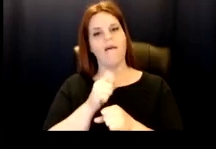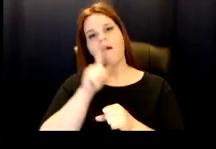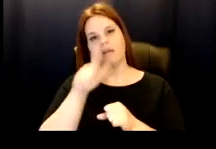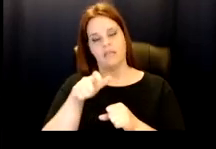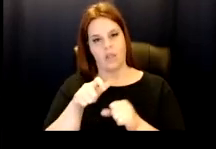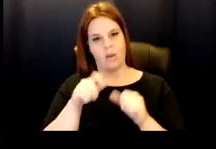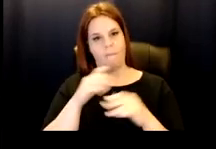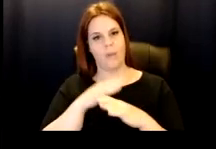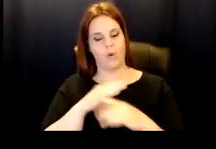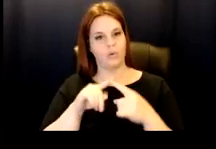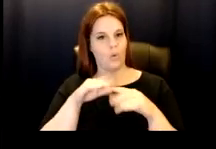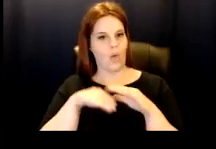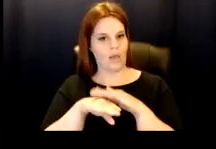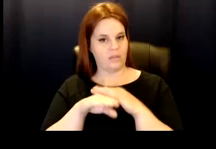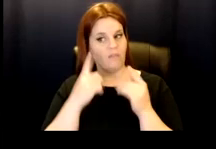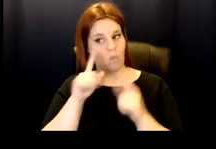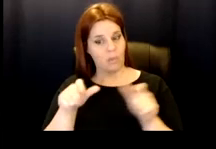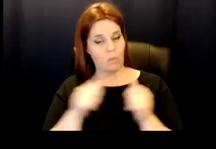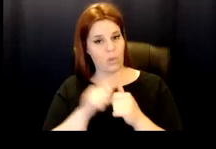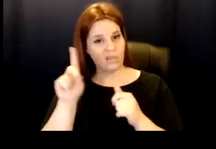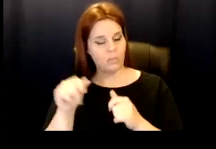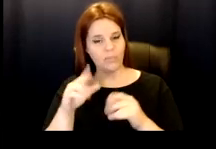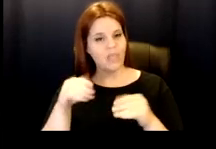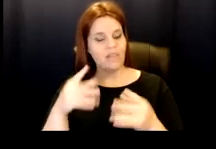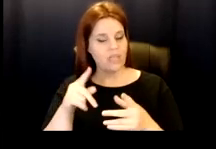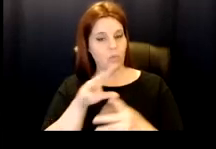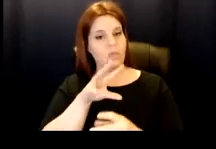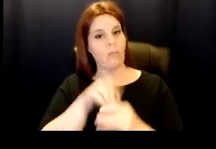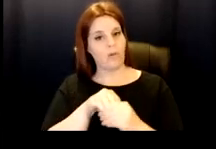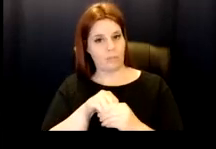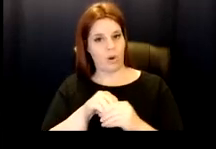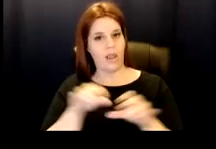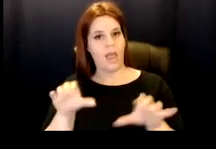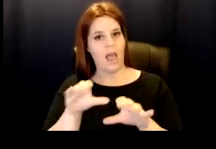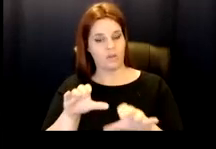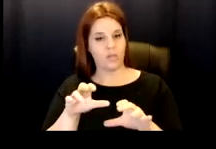for people with disability. Even if this was a participatory action research approach with